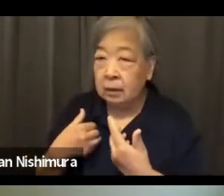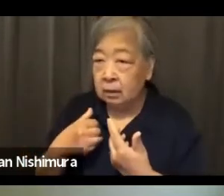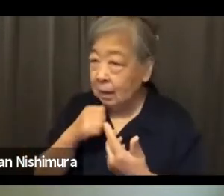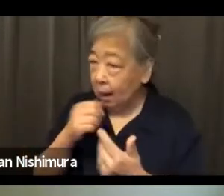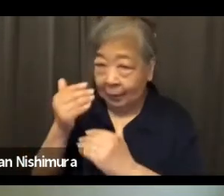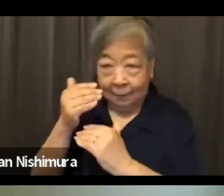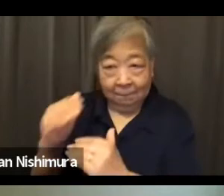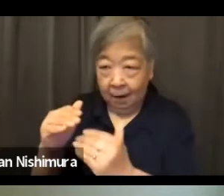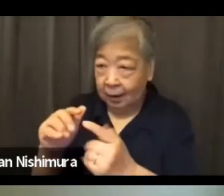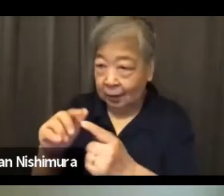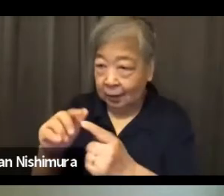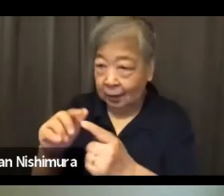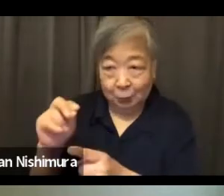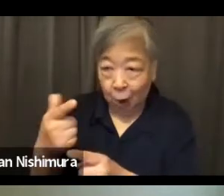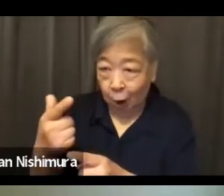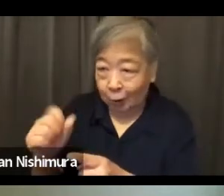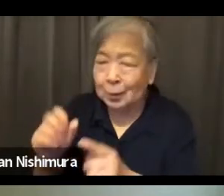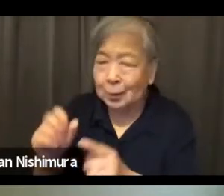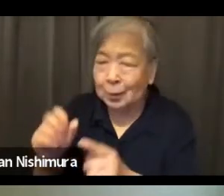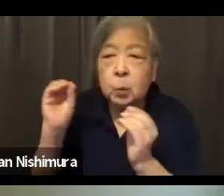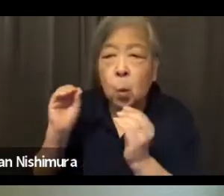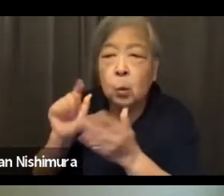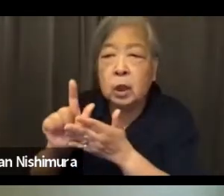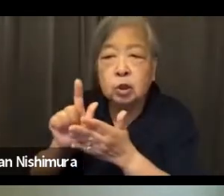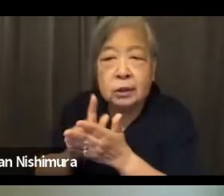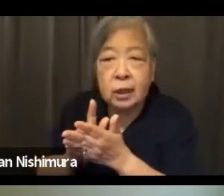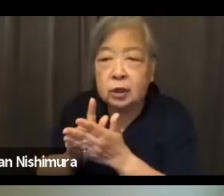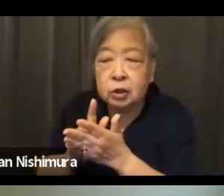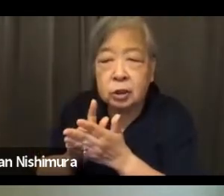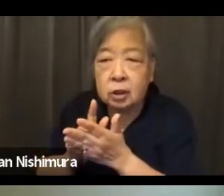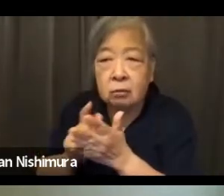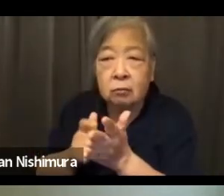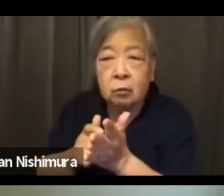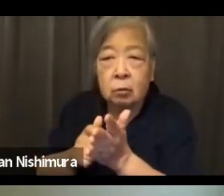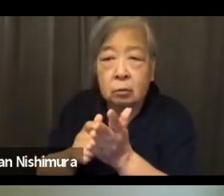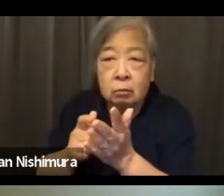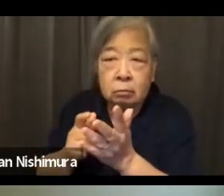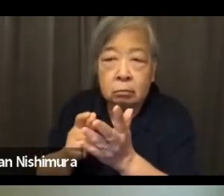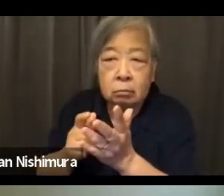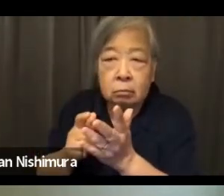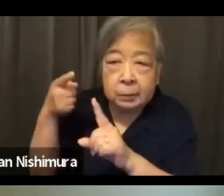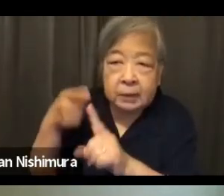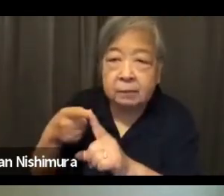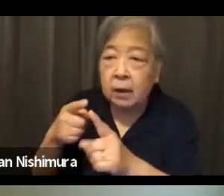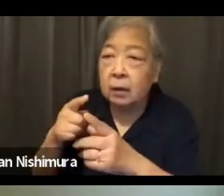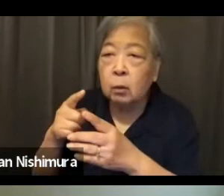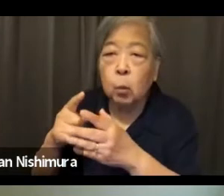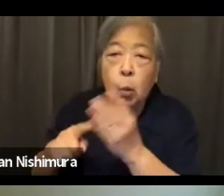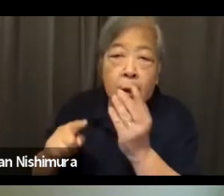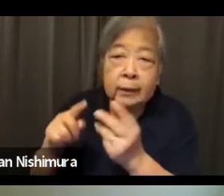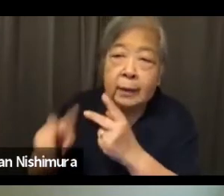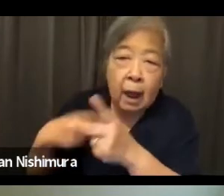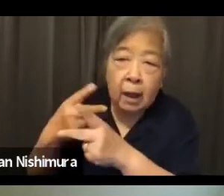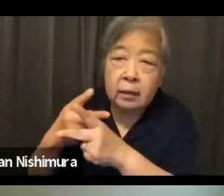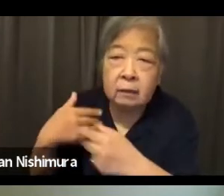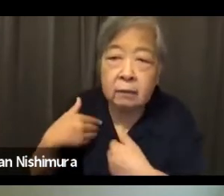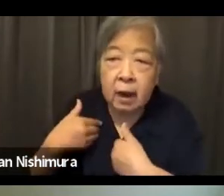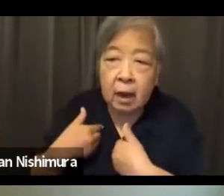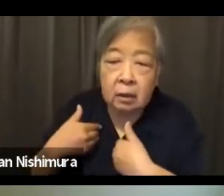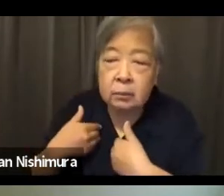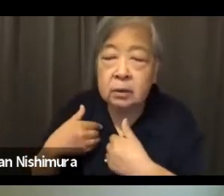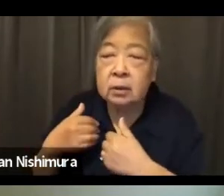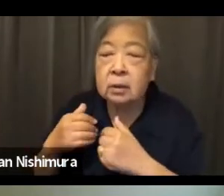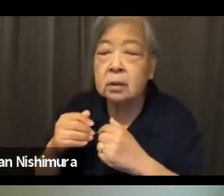There is no legislation restricting the species of emotional support animals, and emotional